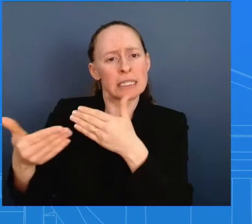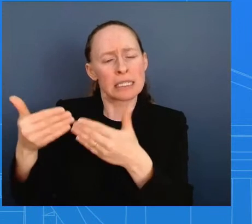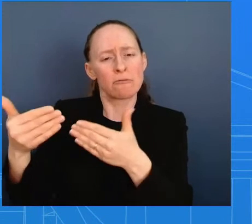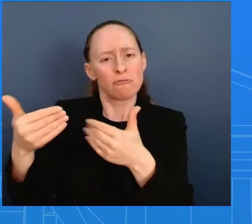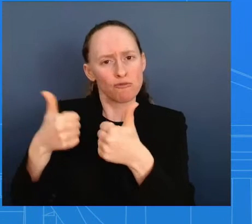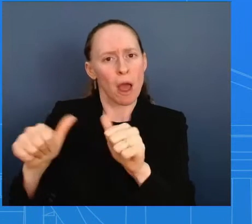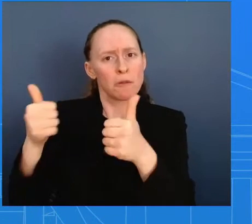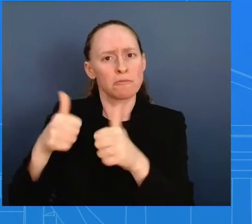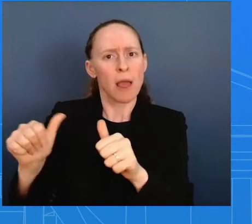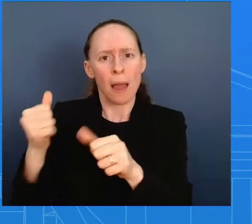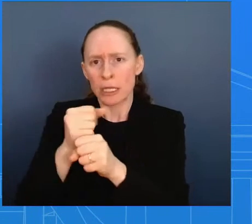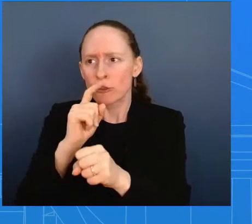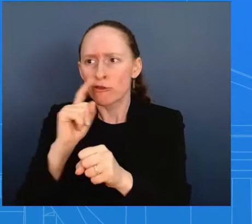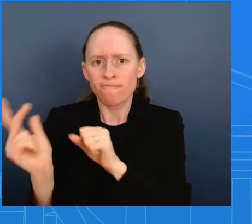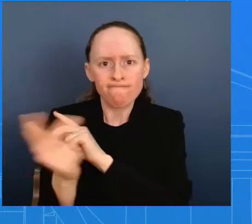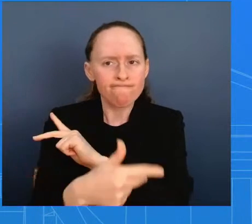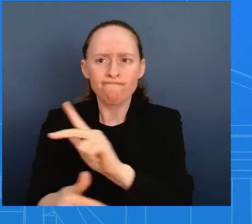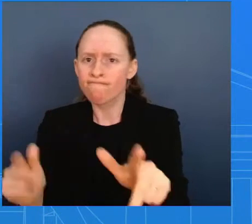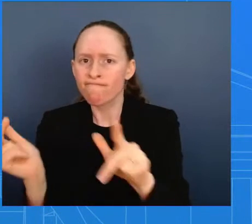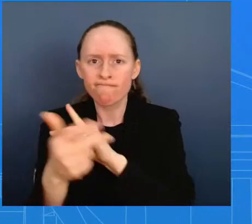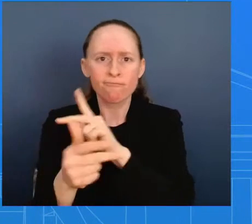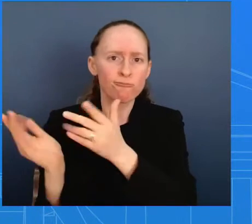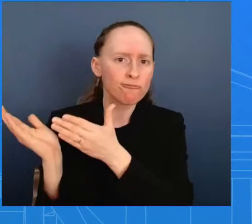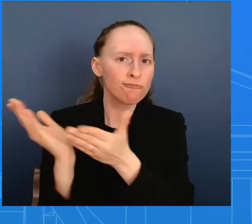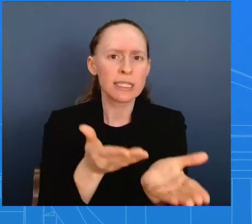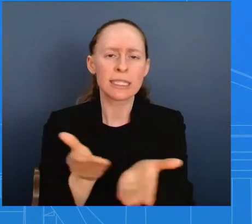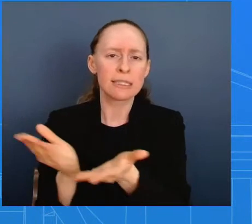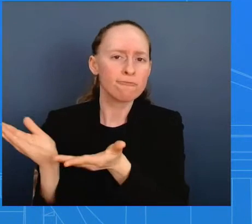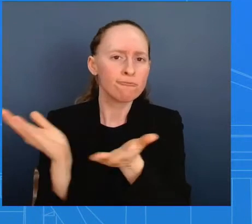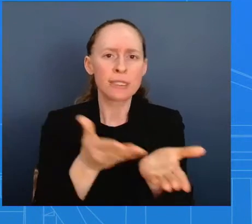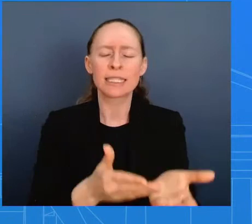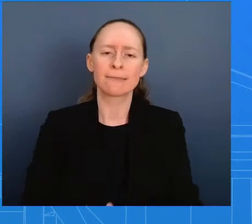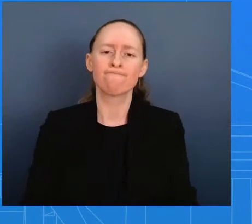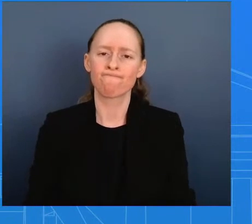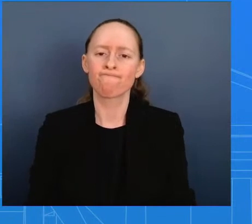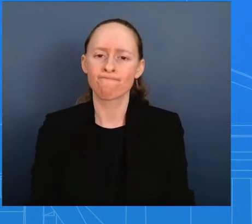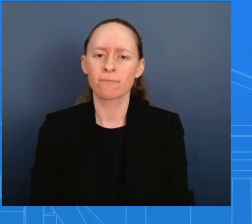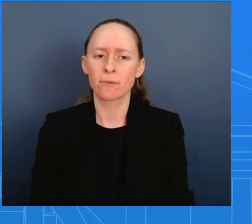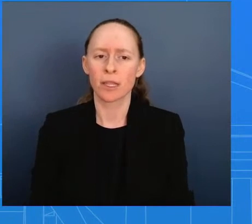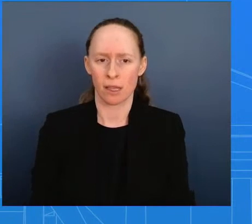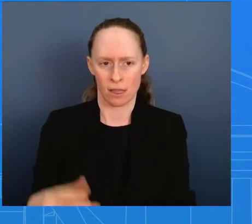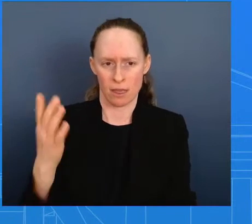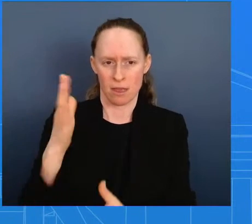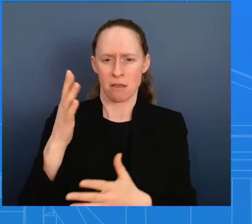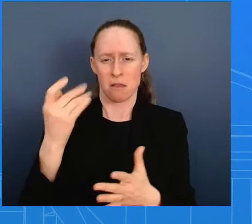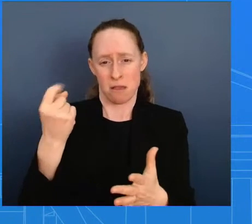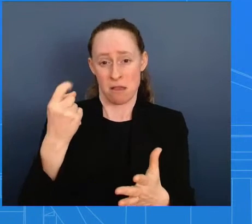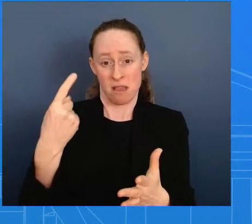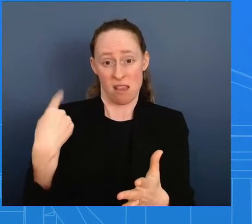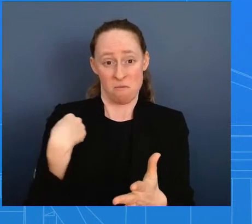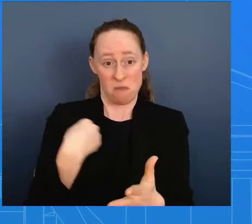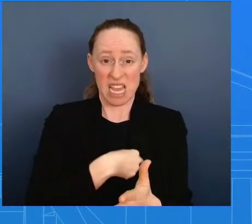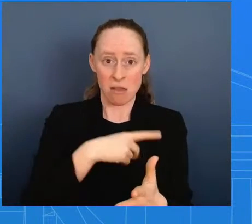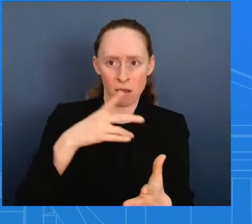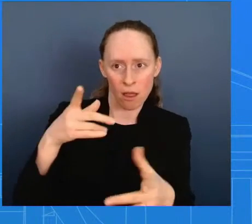that we did not make a judgment that anything had to be done in terms of U.S. assistance. The Press: So -- Mr. Sullivan: That continues to be our position today. The Press: So, in plain language,